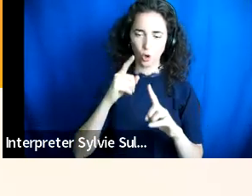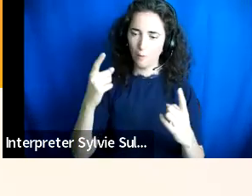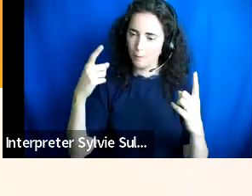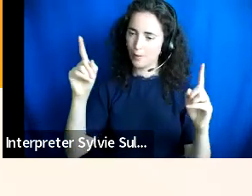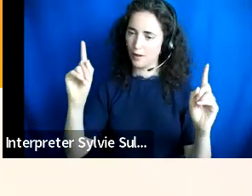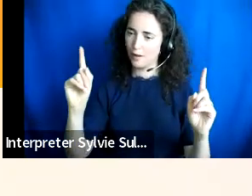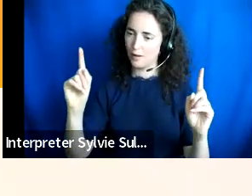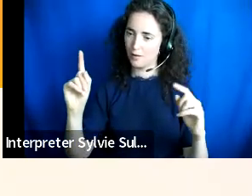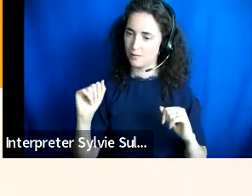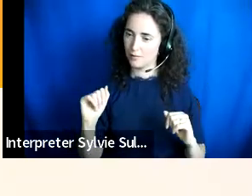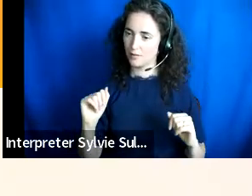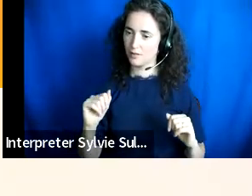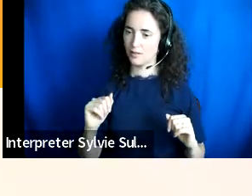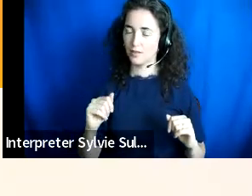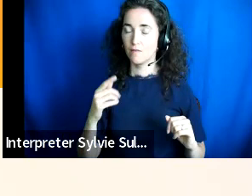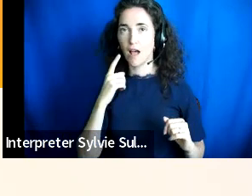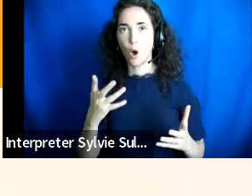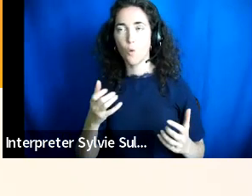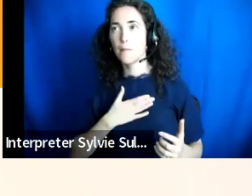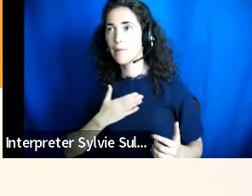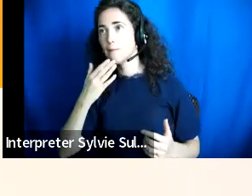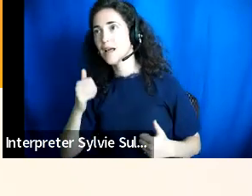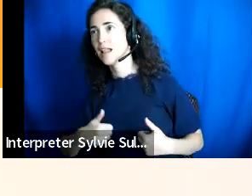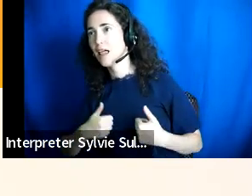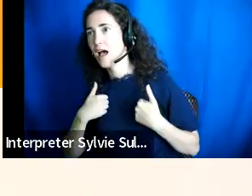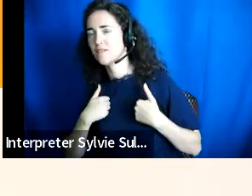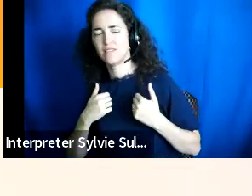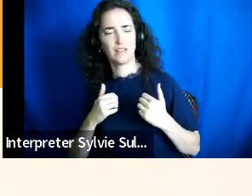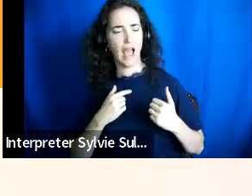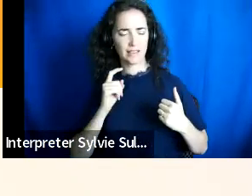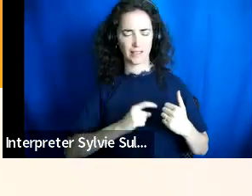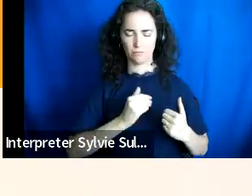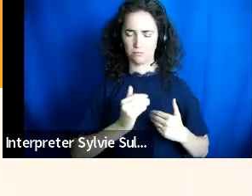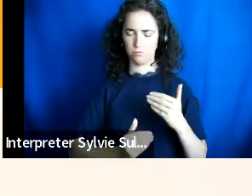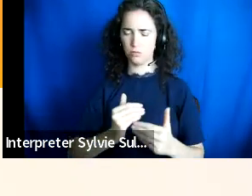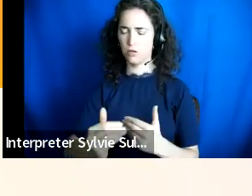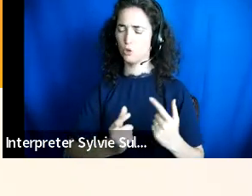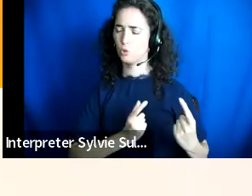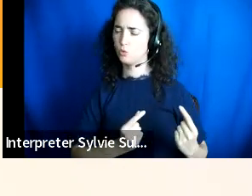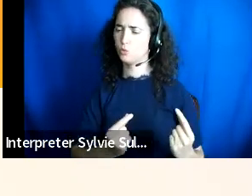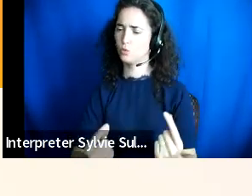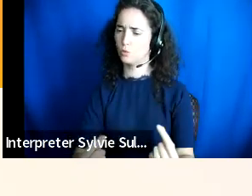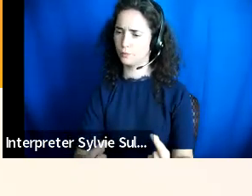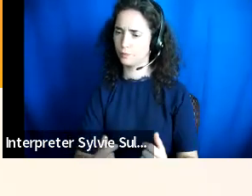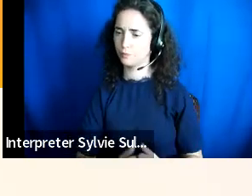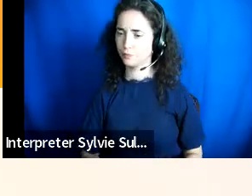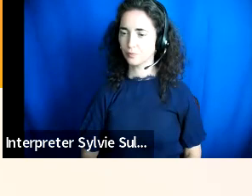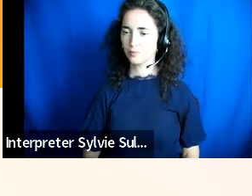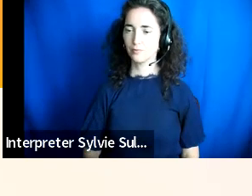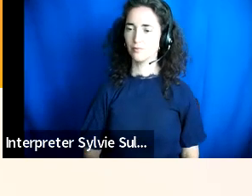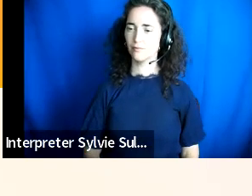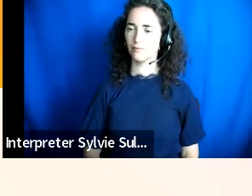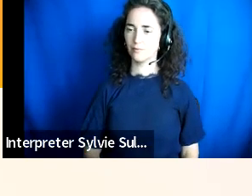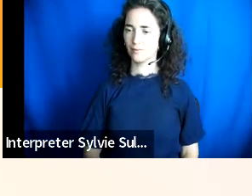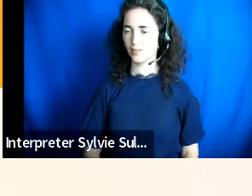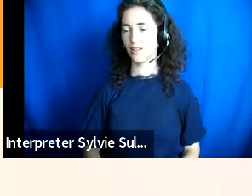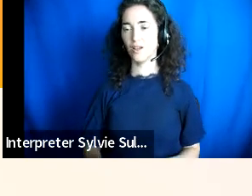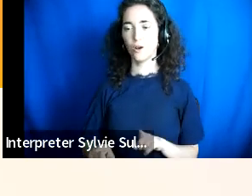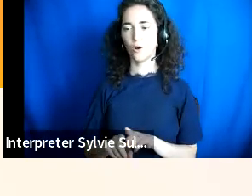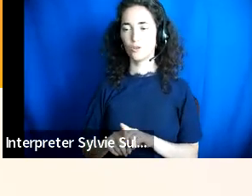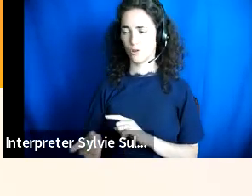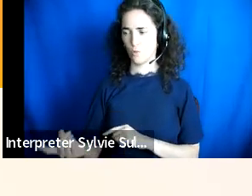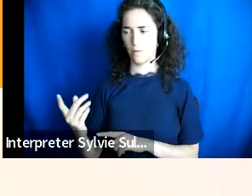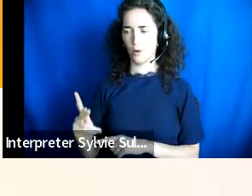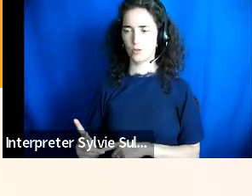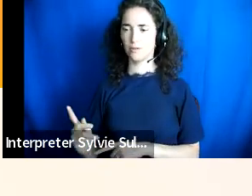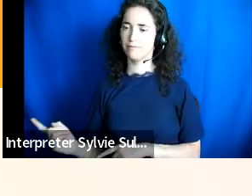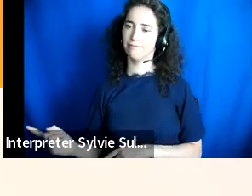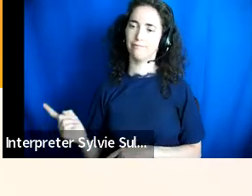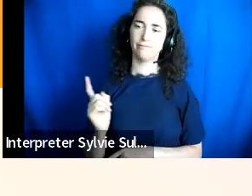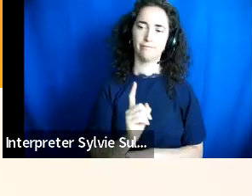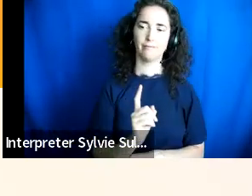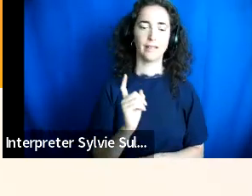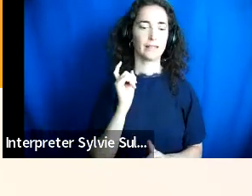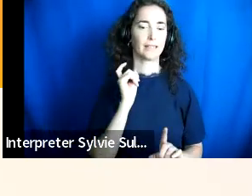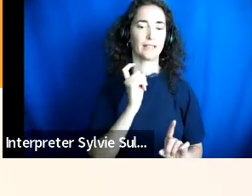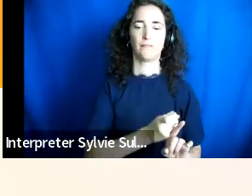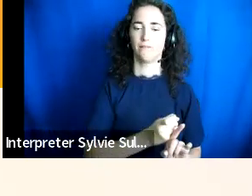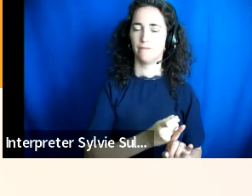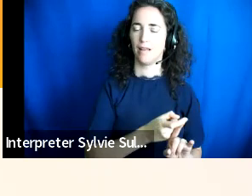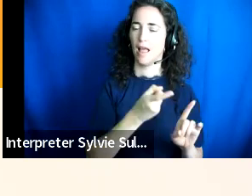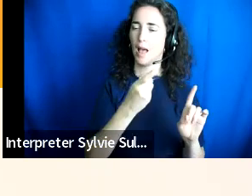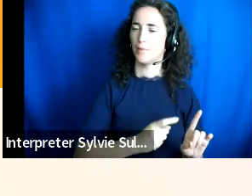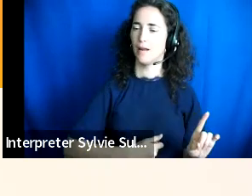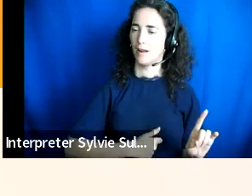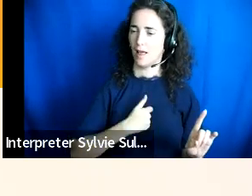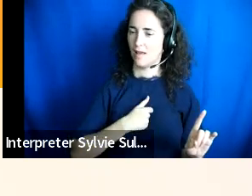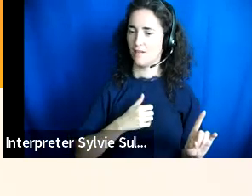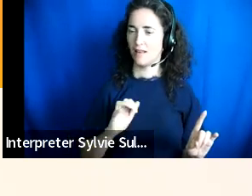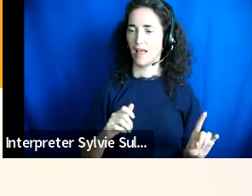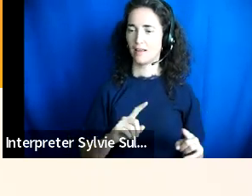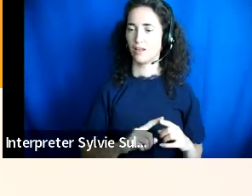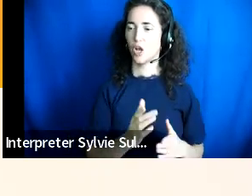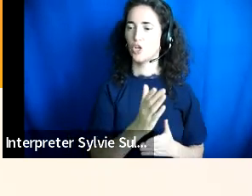determined are their best life, so they also had you know, may have there, who, you know, walked around the room and handed out just life right, so like there were things like some people ended up with wins.